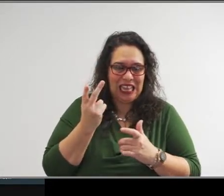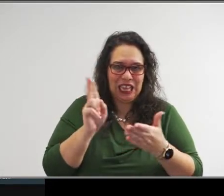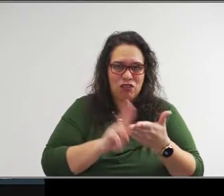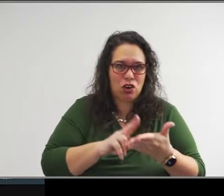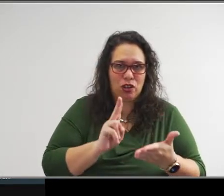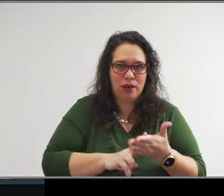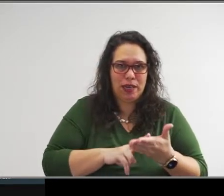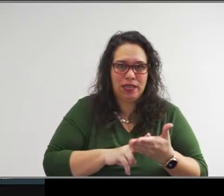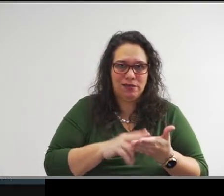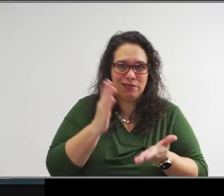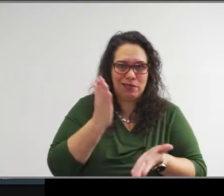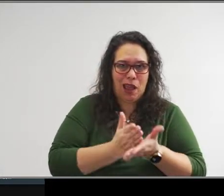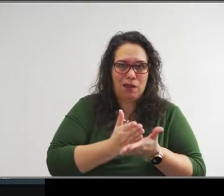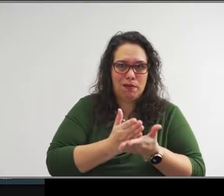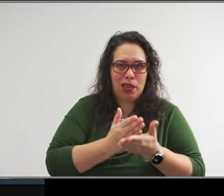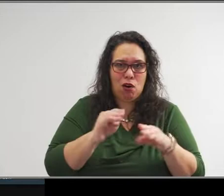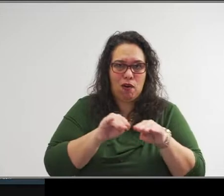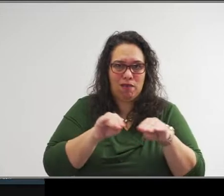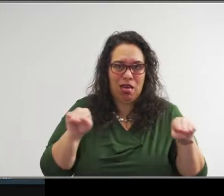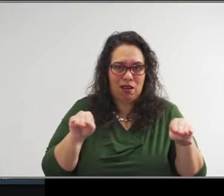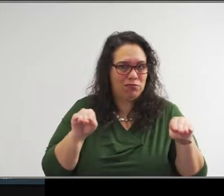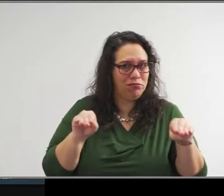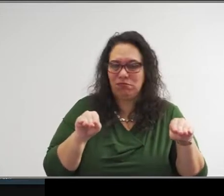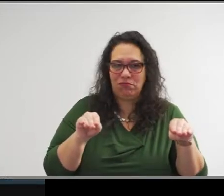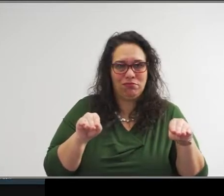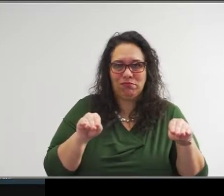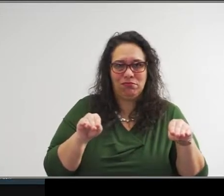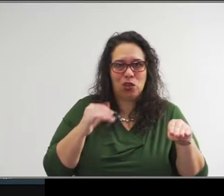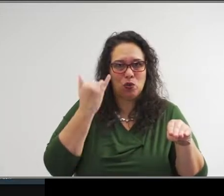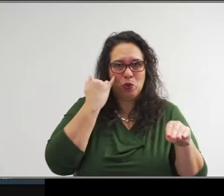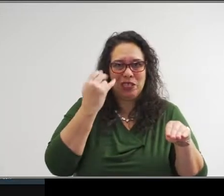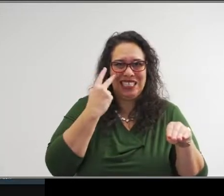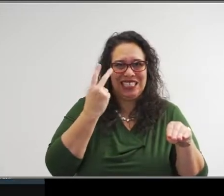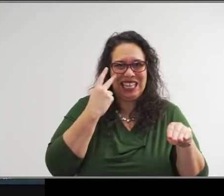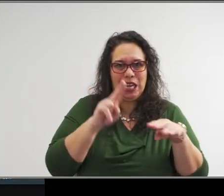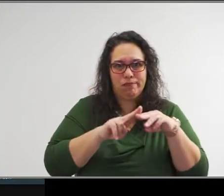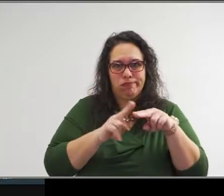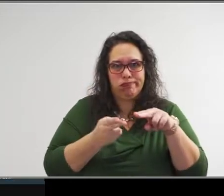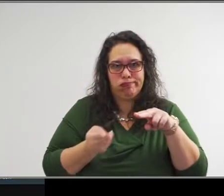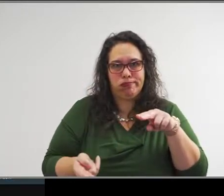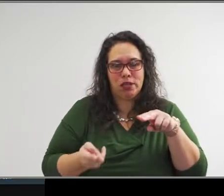or even flattening, but we'll wait to see as our students come back.